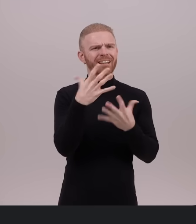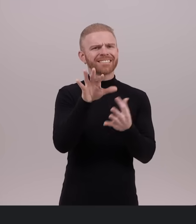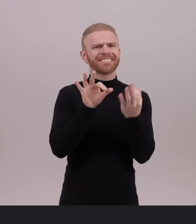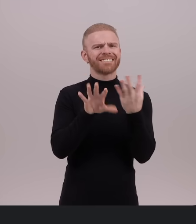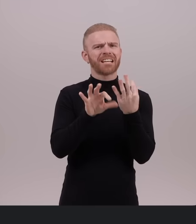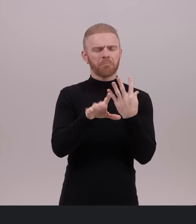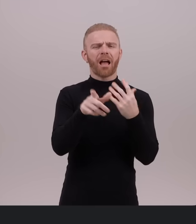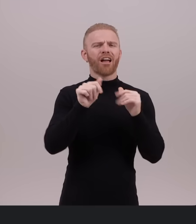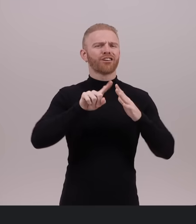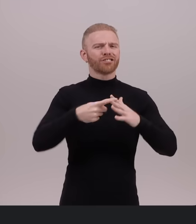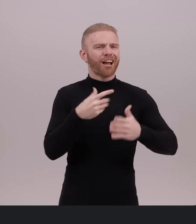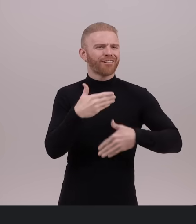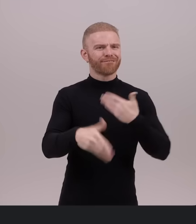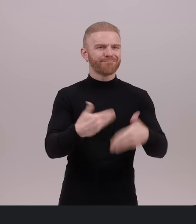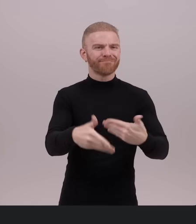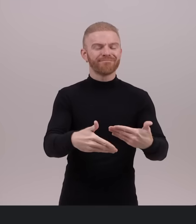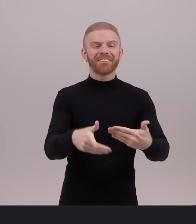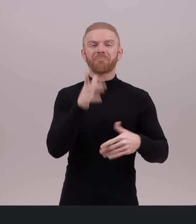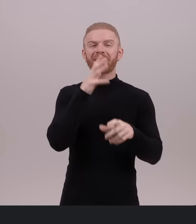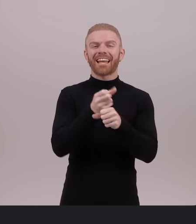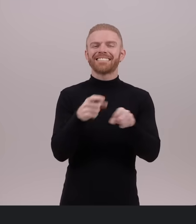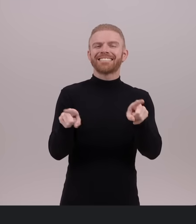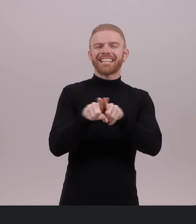You'll now get the same harness as Antigravity 2.0,